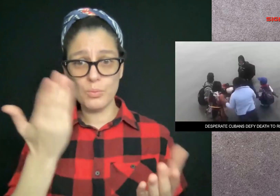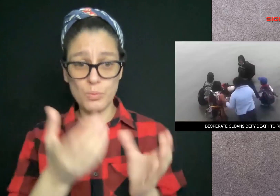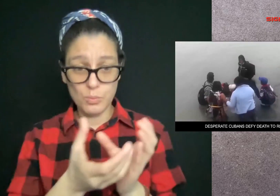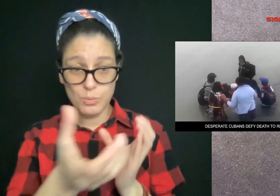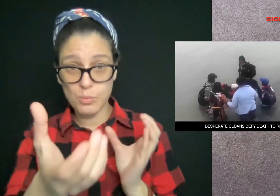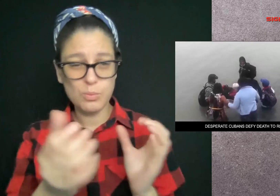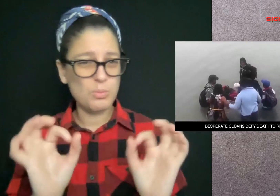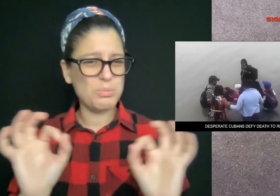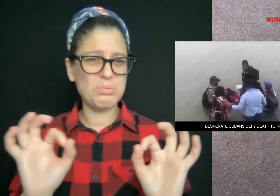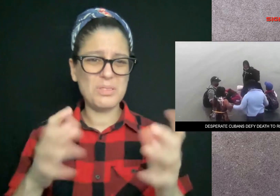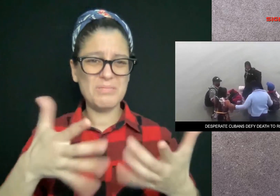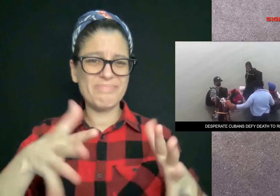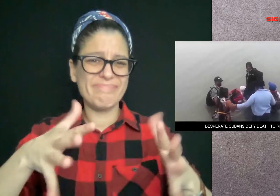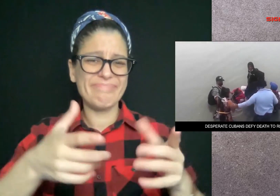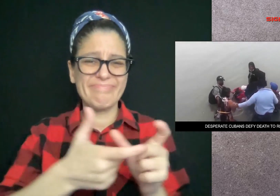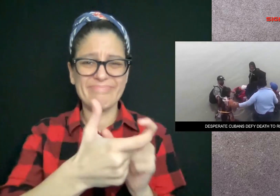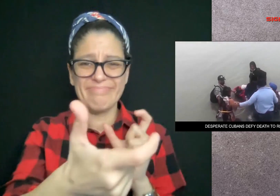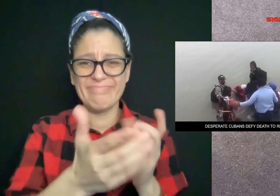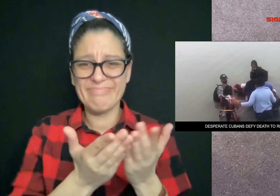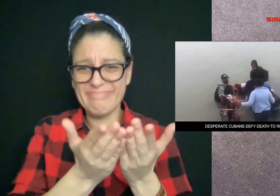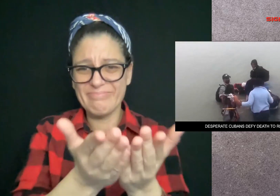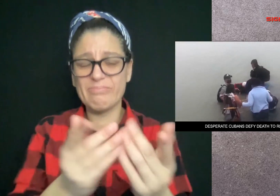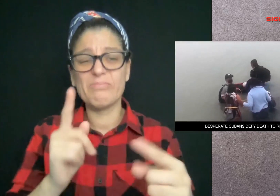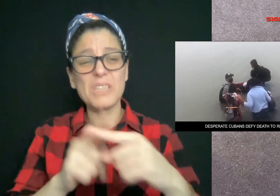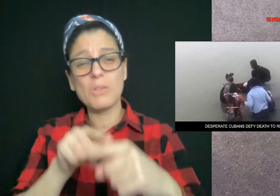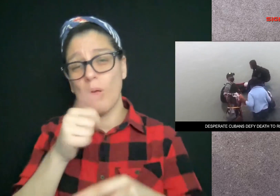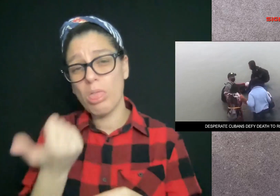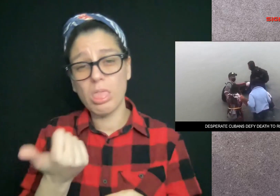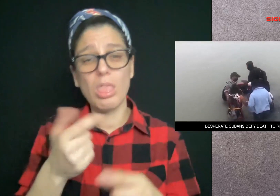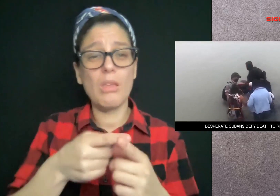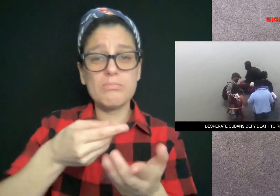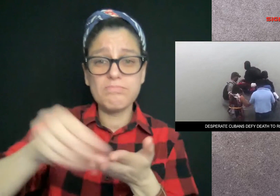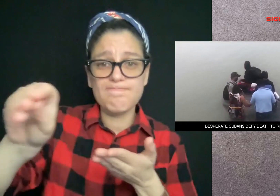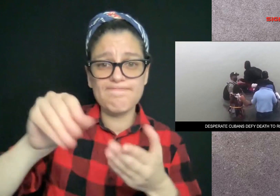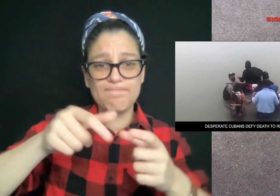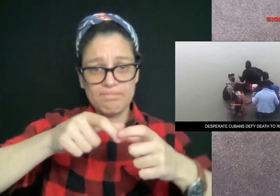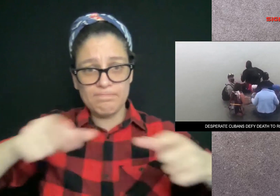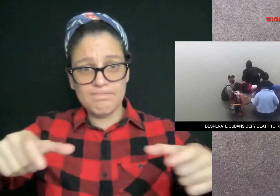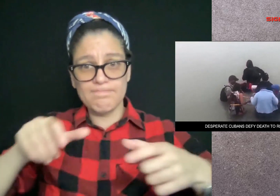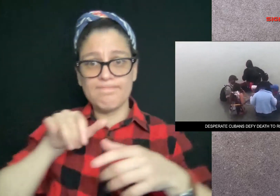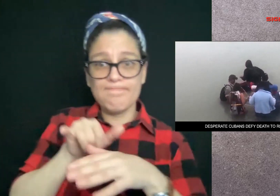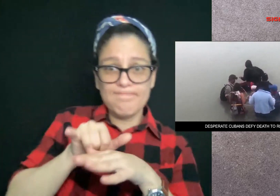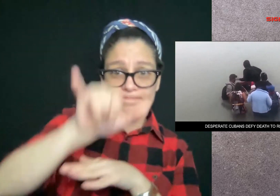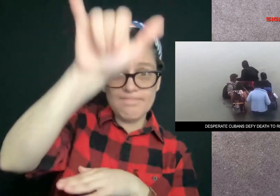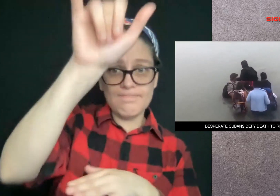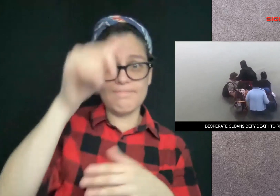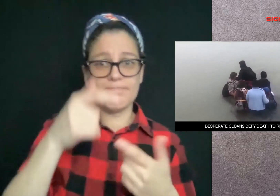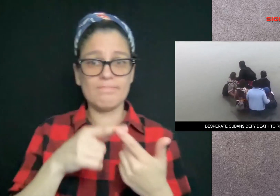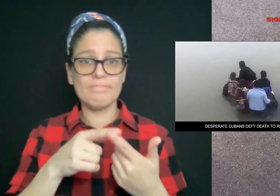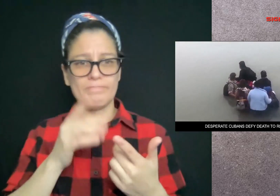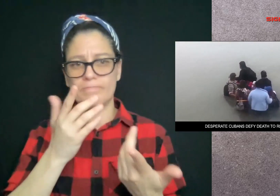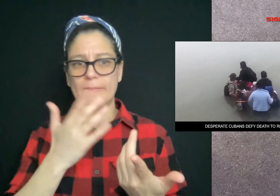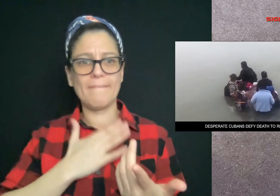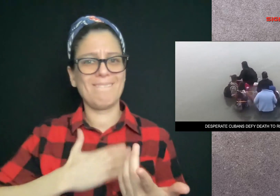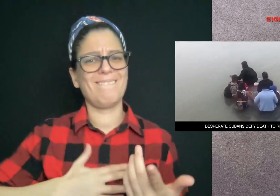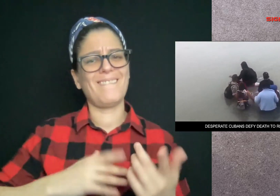in recent months thousands of Cubans have taken to the sea and dangerous boats for purchased